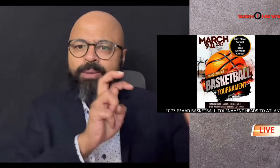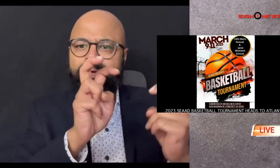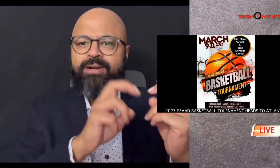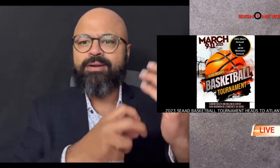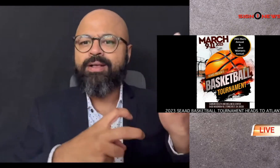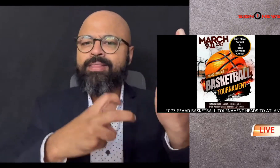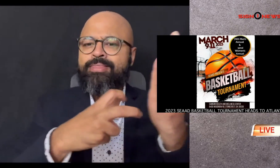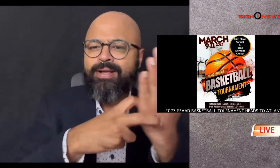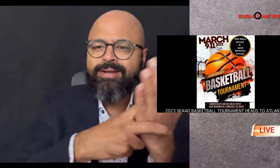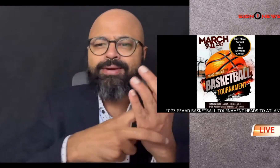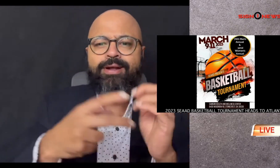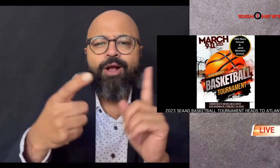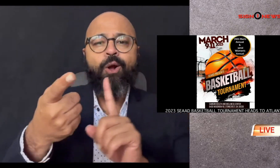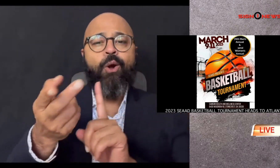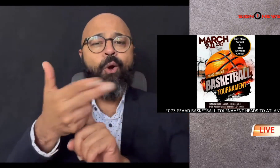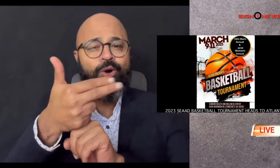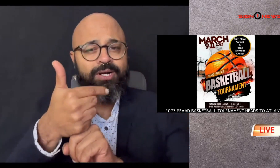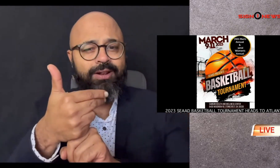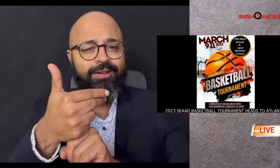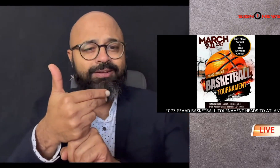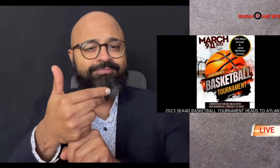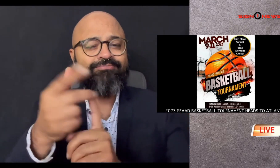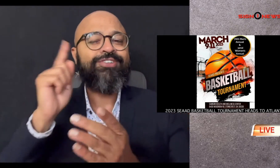for more information on the tournament tickets and hotels head to